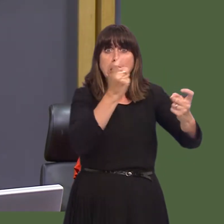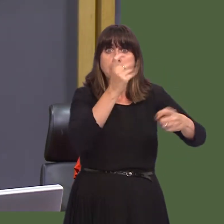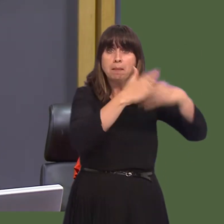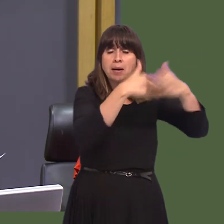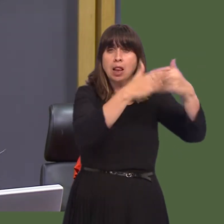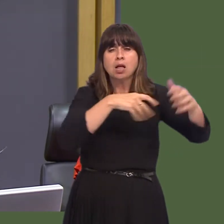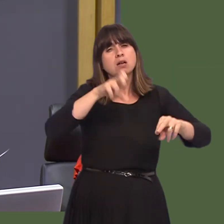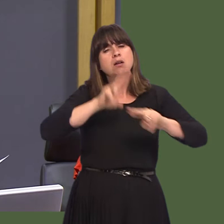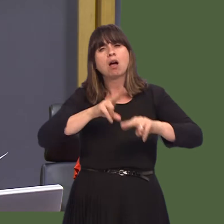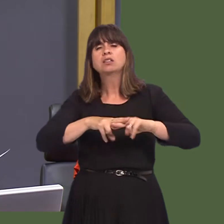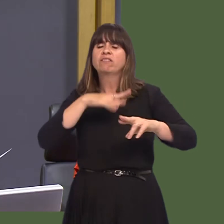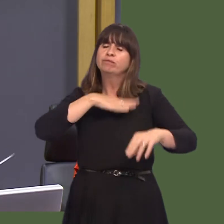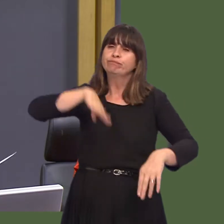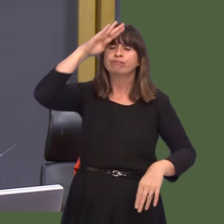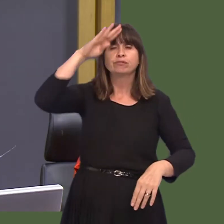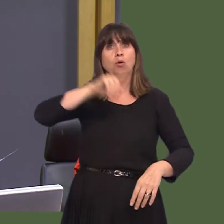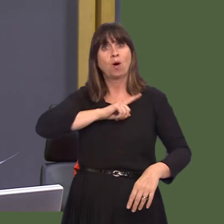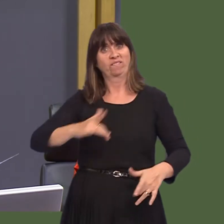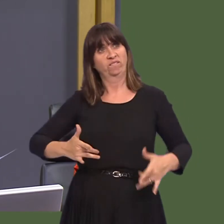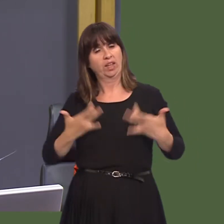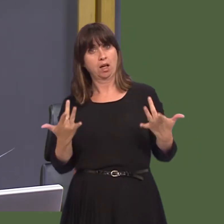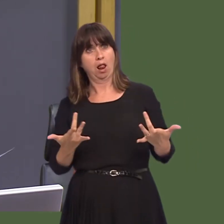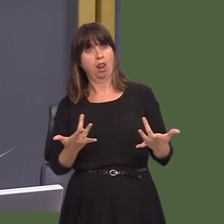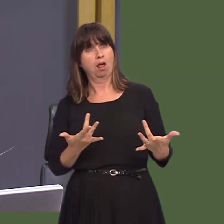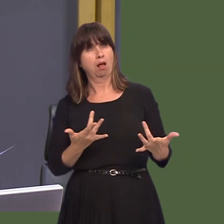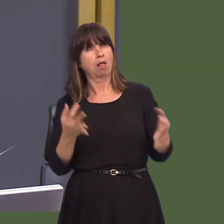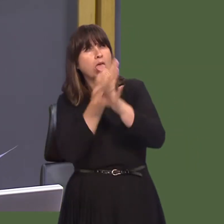People in Cardiff were misled.